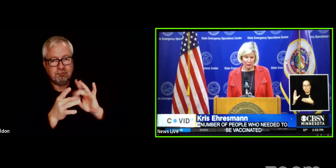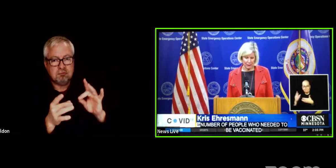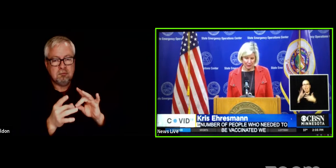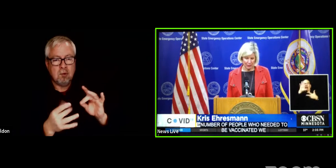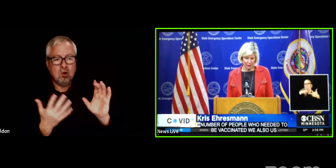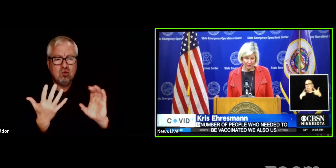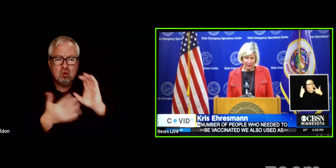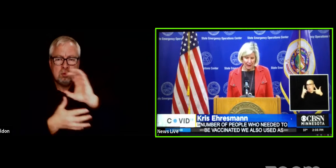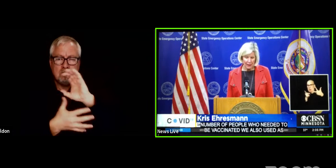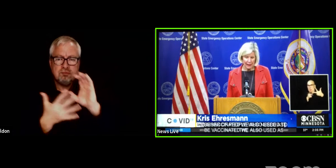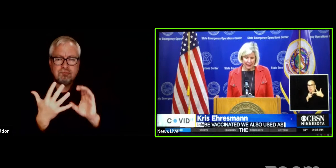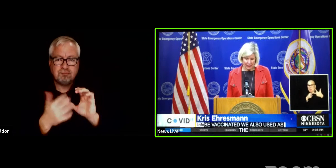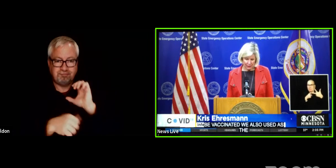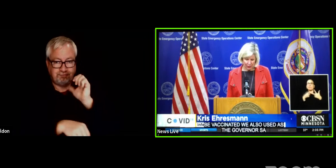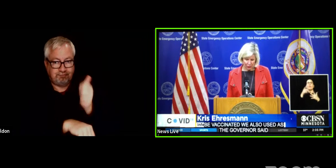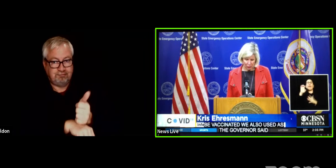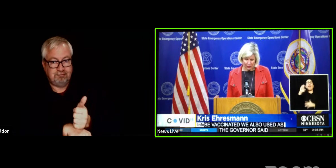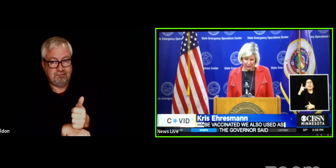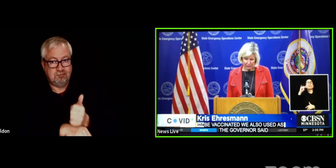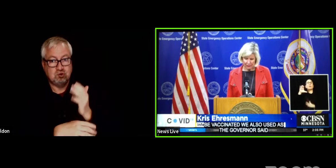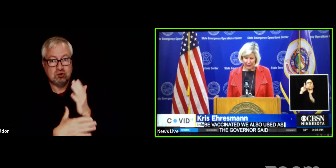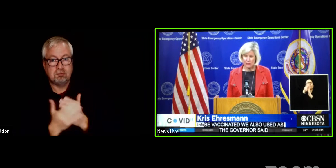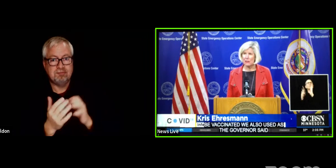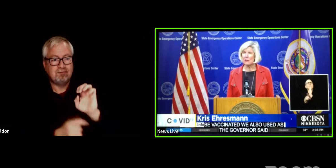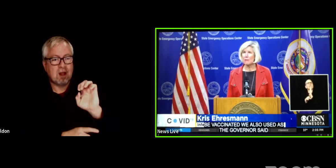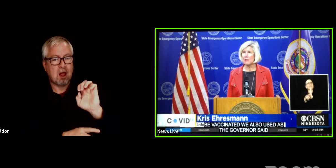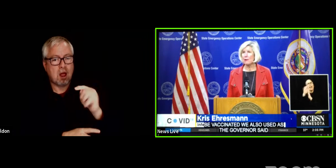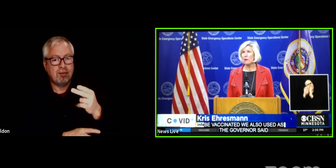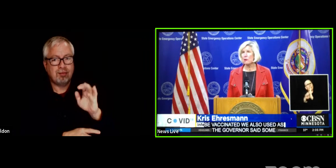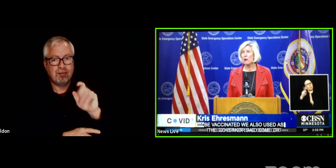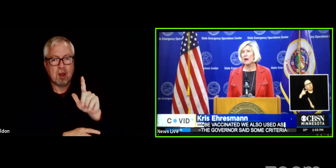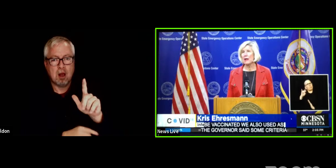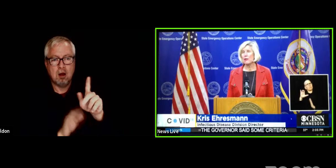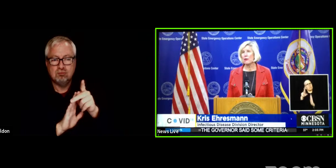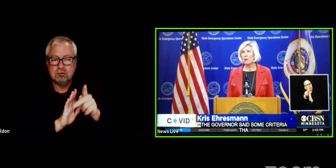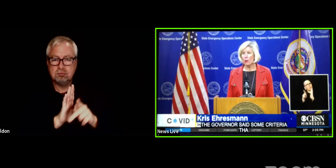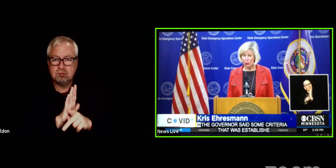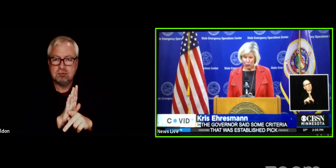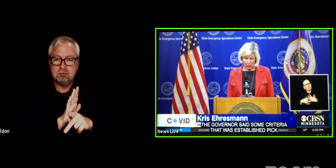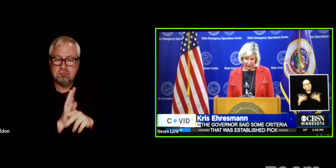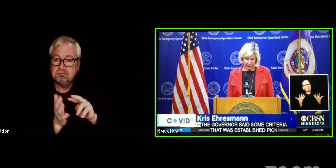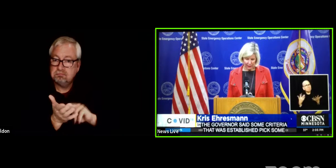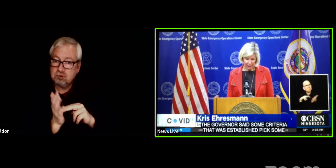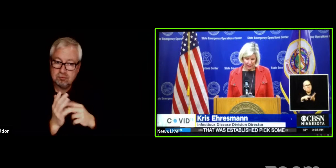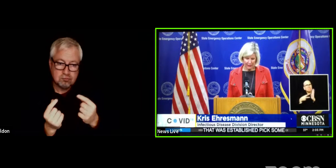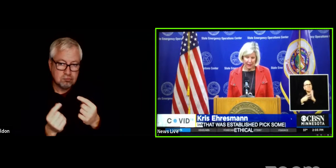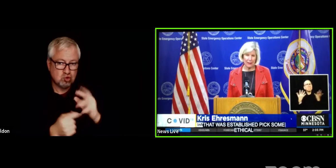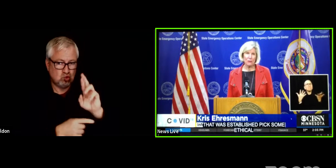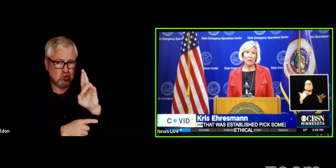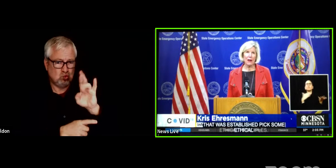ETHICAL PRINCIPLES, THAT IS, THE RISK OF INFECTION, PEOPLE WHO EITHER WORK OR LIVE IN SETTINGS WITH A